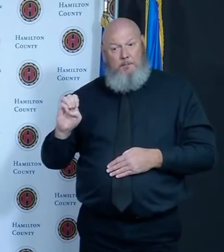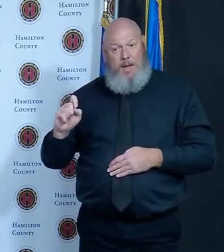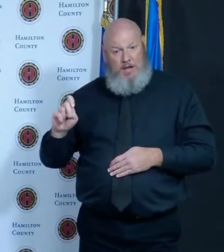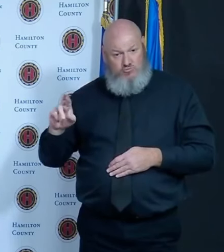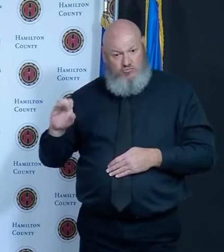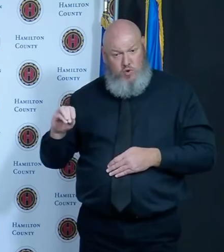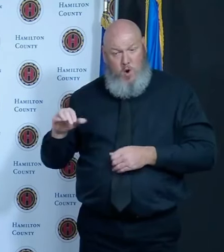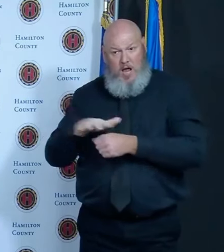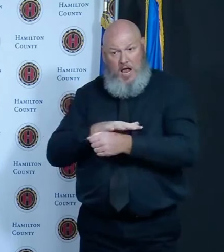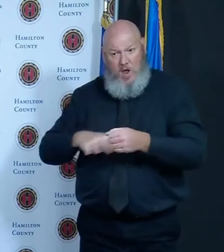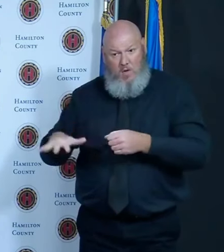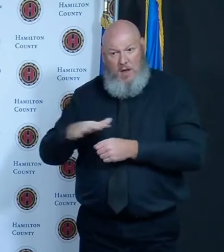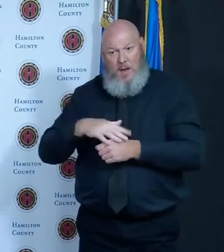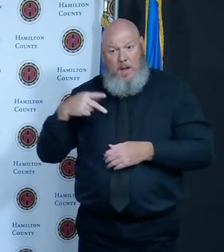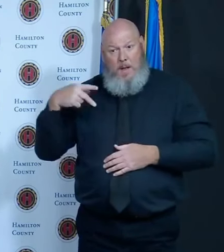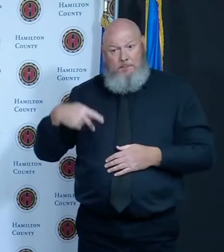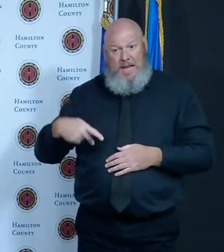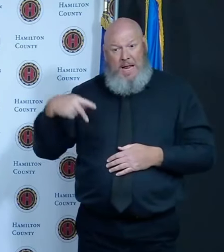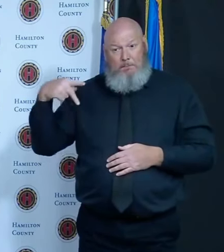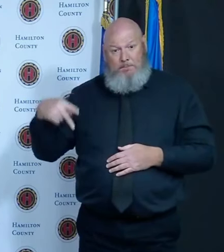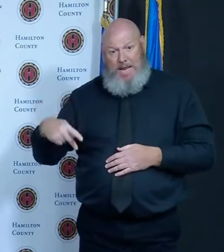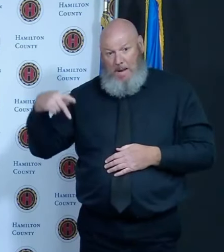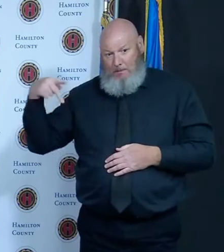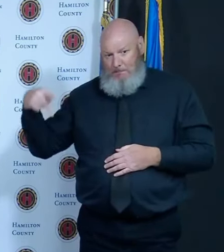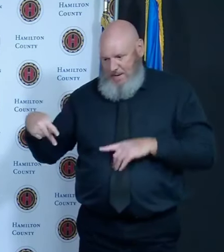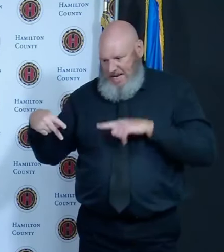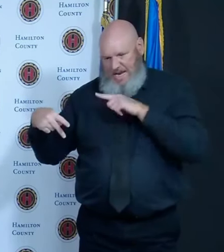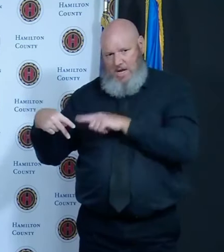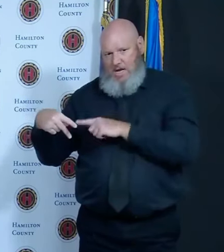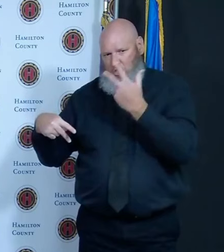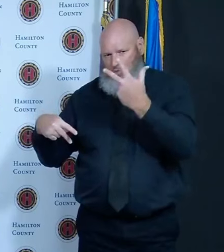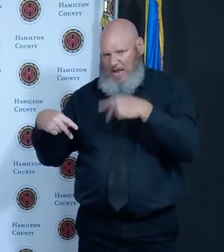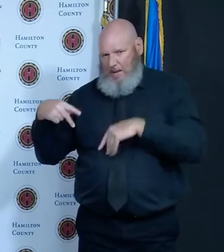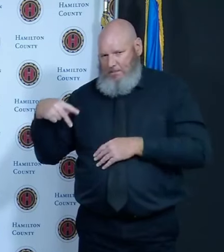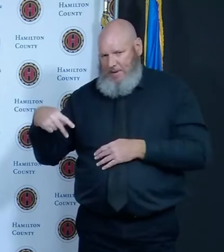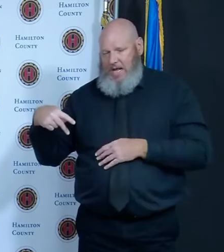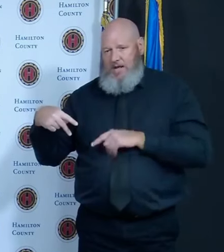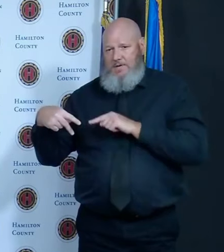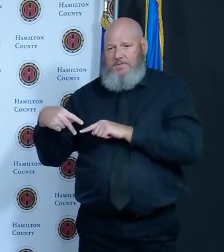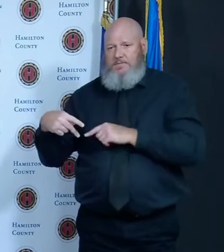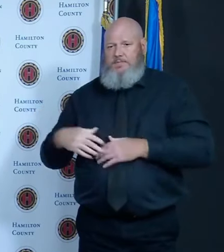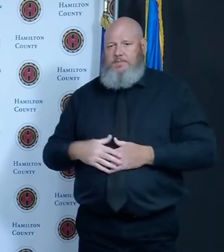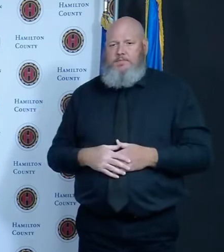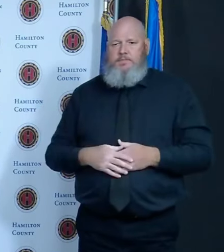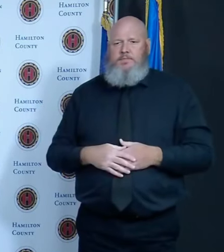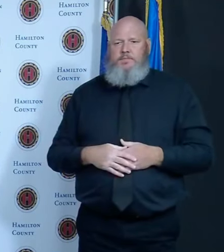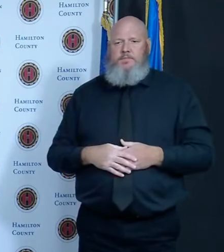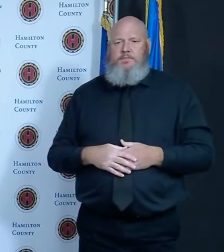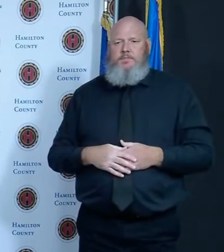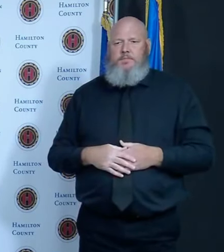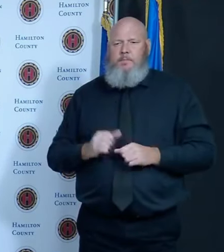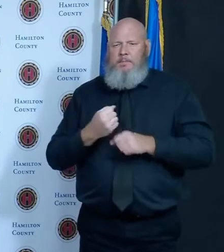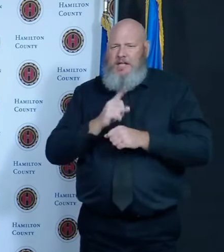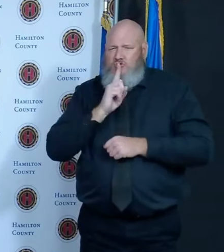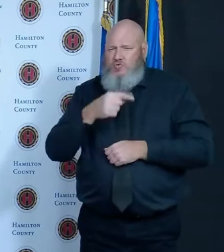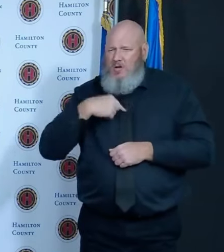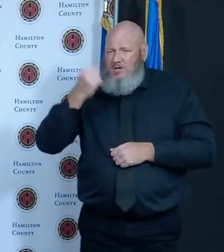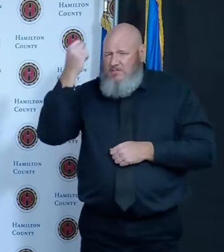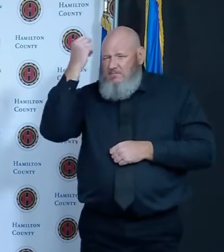state is six overall in the country but I thought you mentioned something that I didn't understand it quite as well as maybe I should have you did not we don't